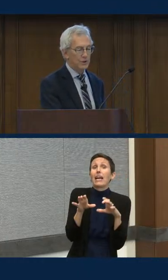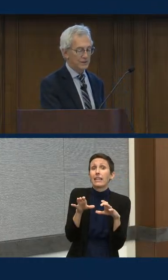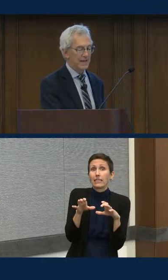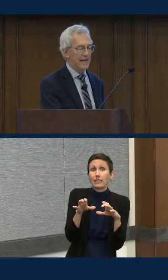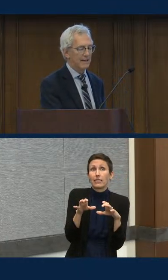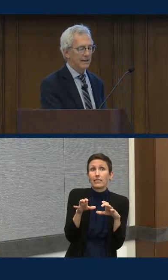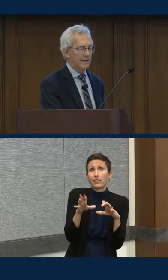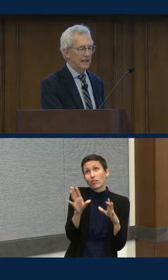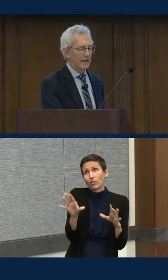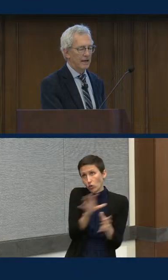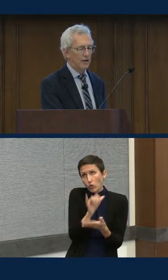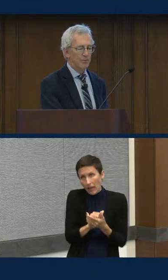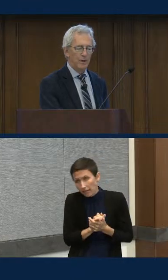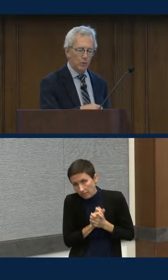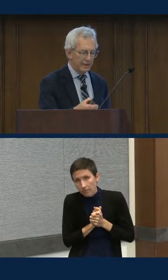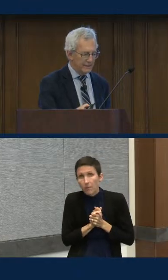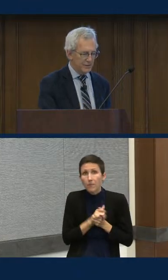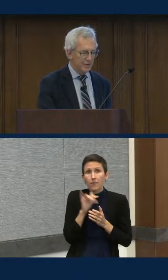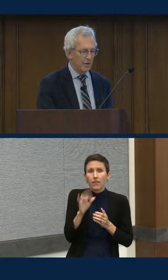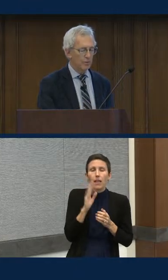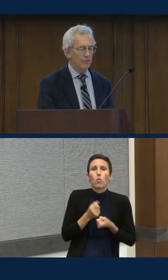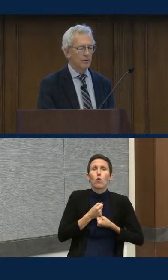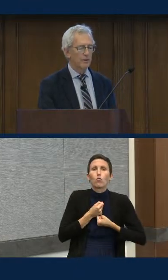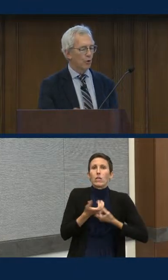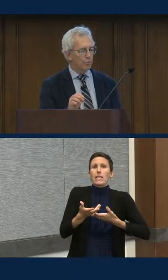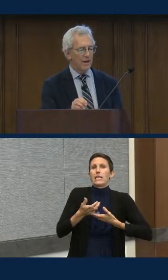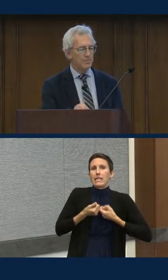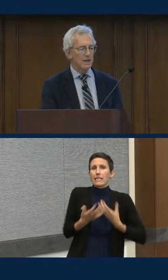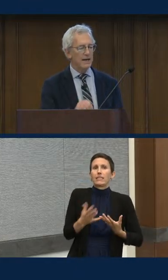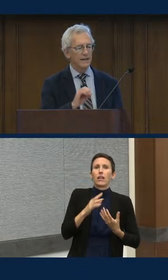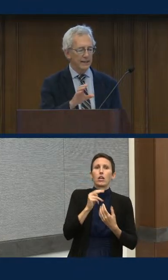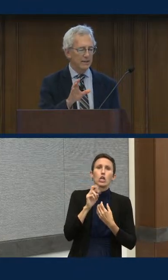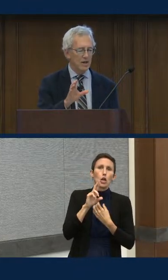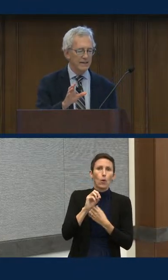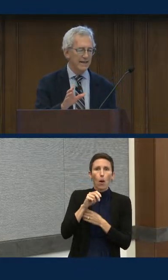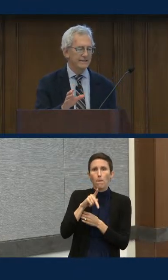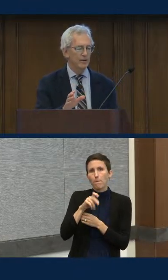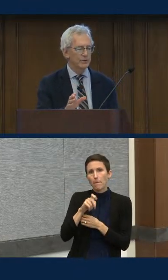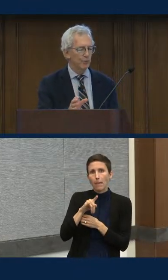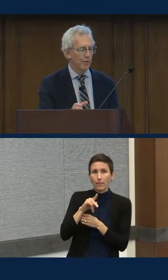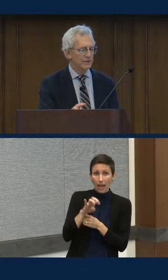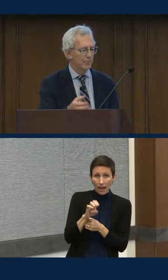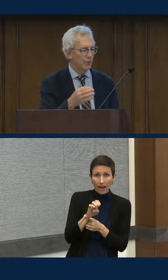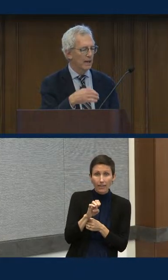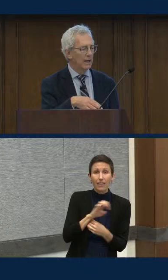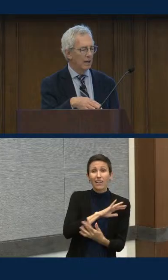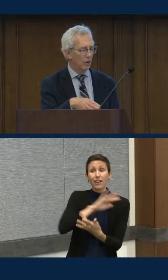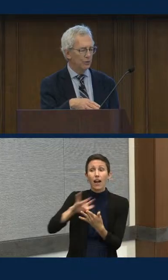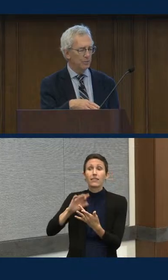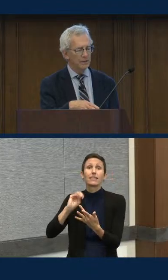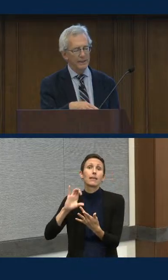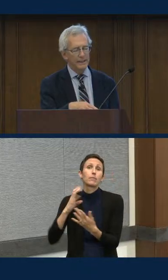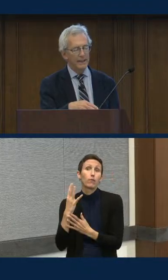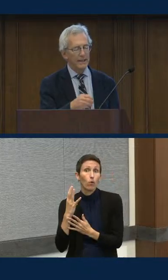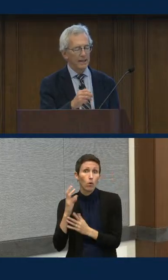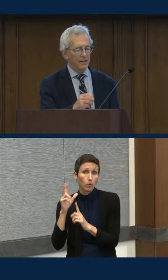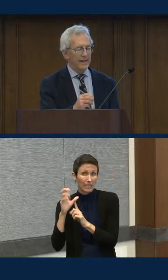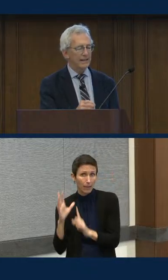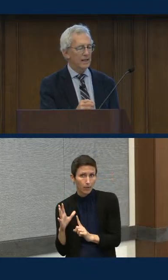just that. They release their neural peptide, it contacts MC4